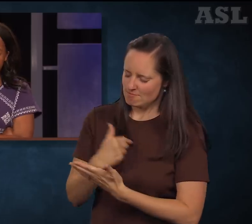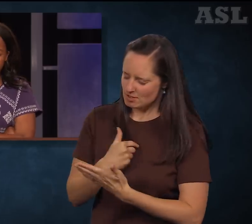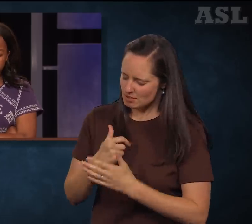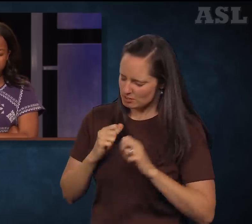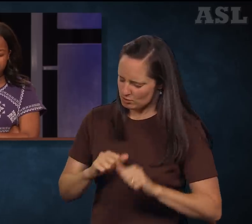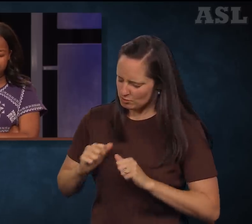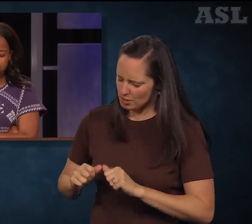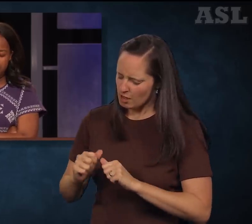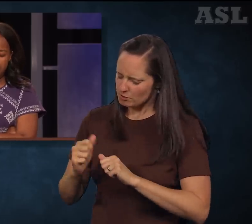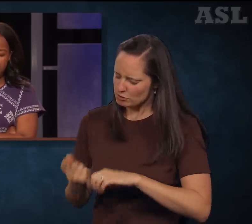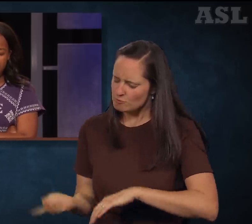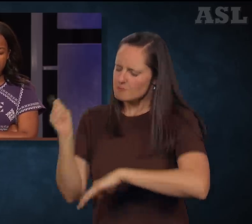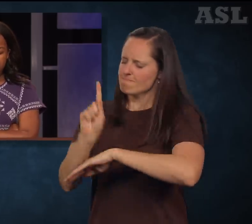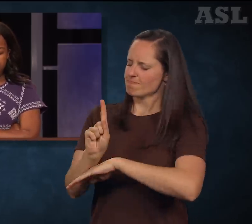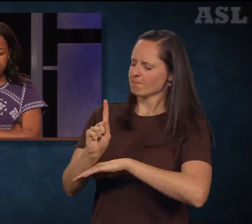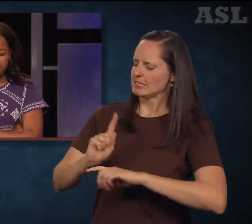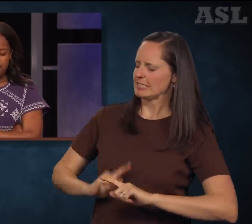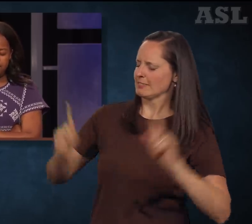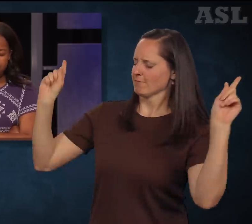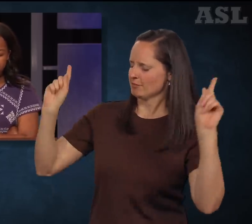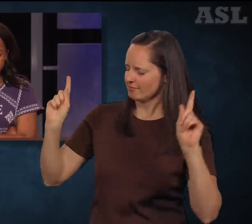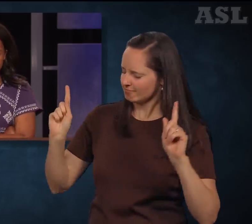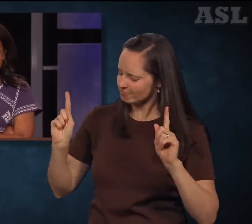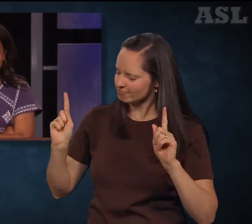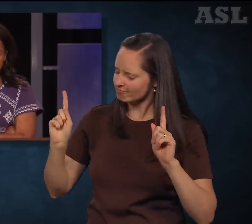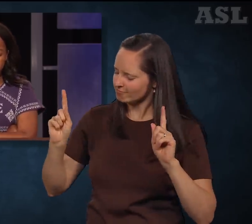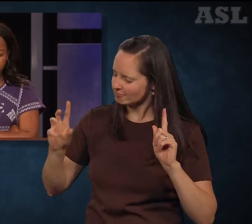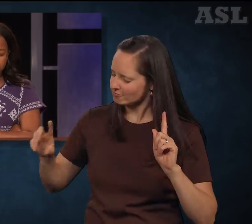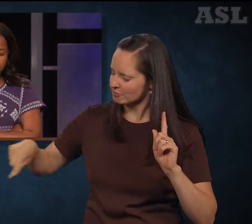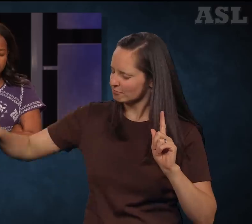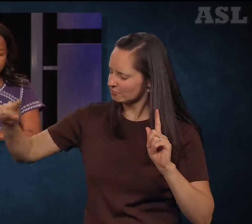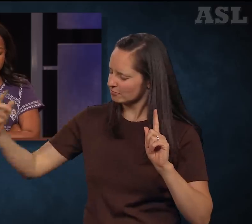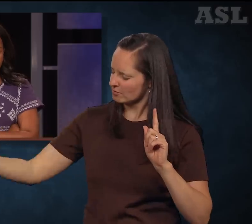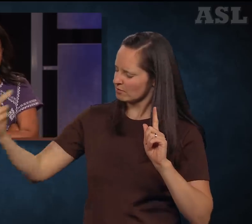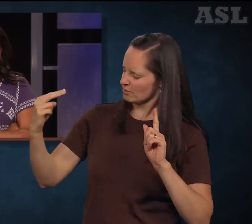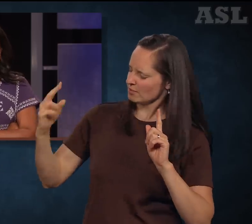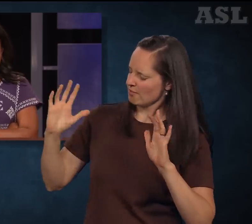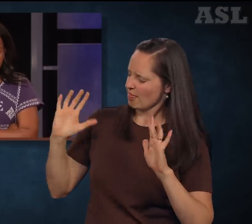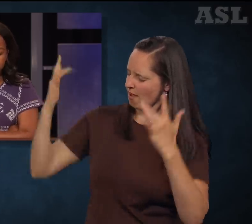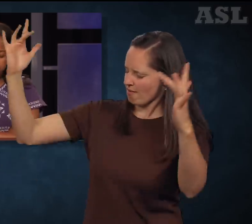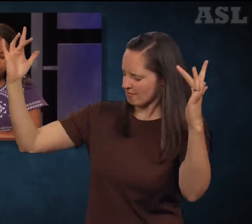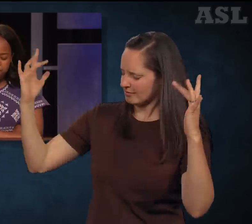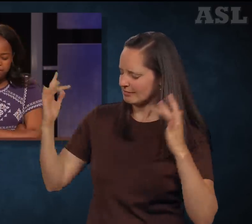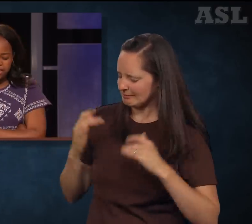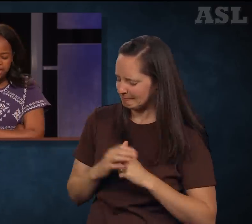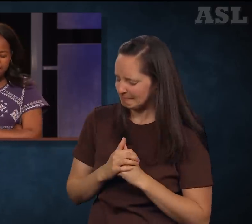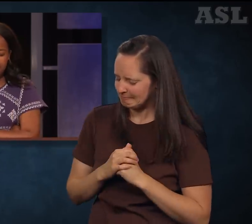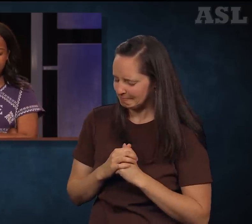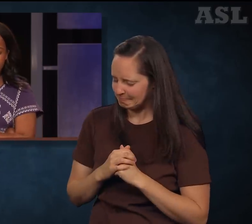PLEASE HELP US TO BE ABLE TO